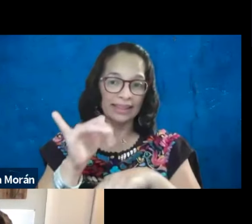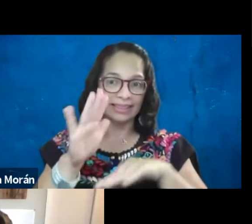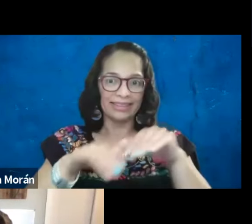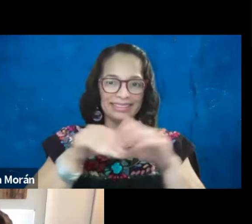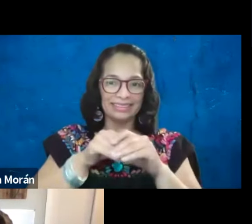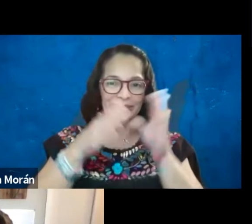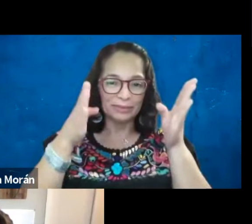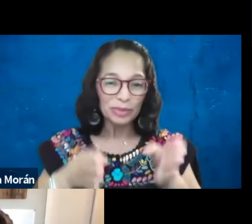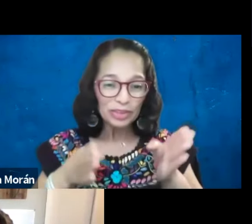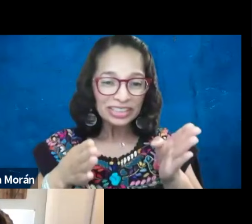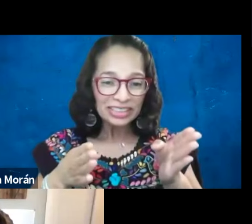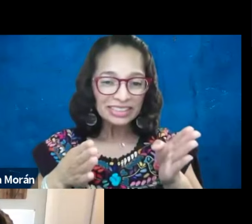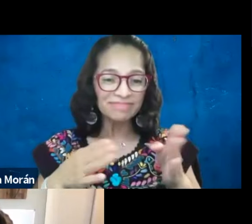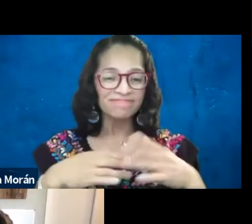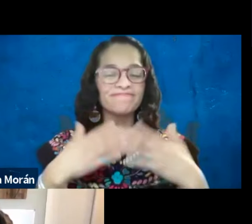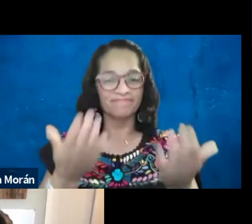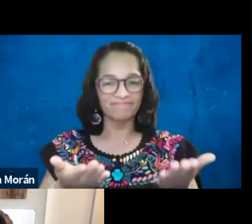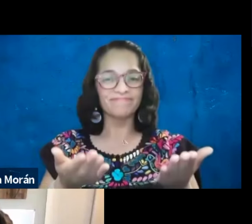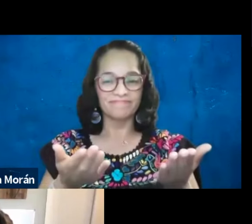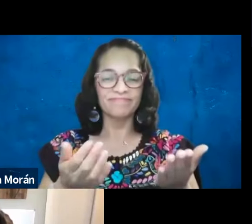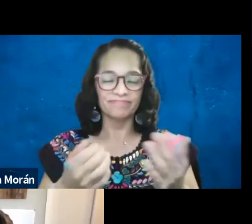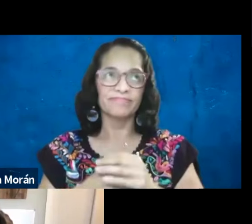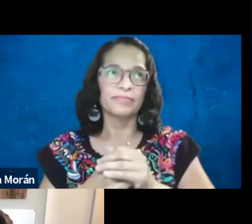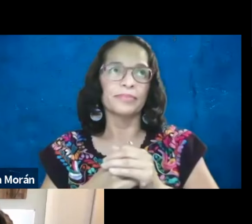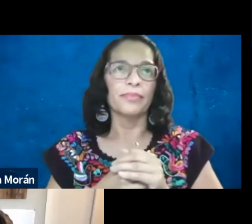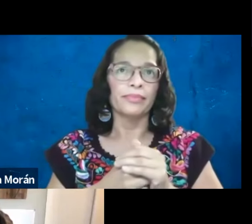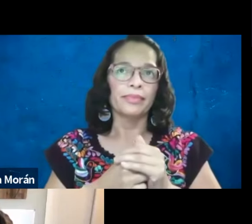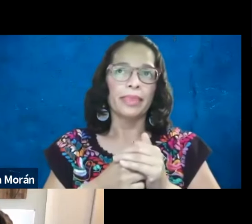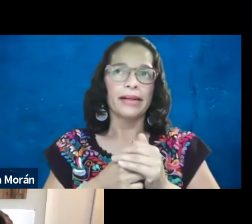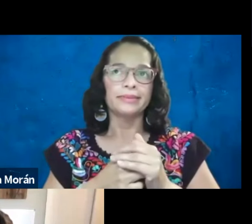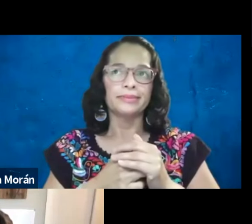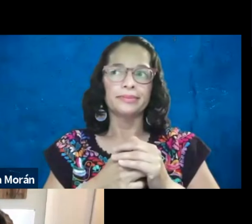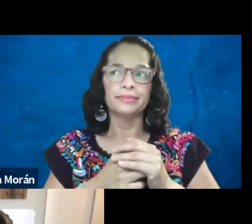to find someone who has the right skill sets and they also have to determine if it's something they